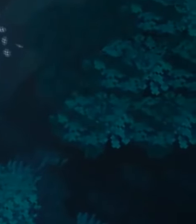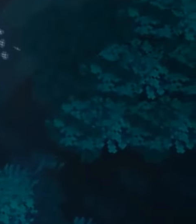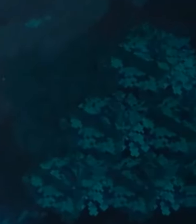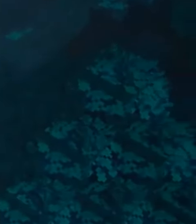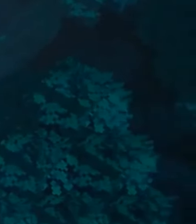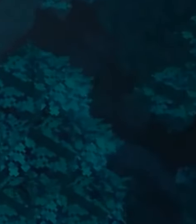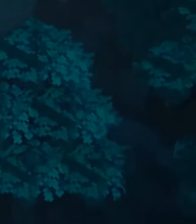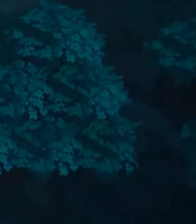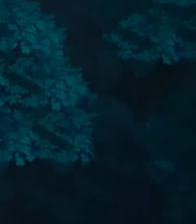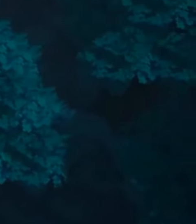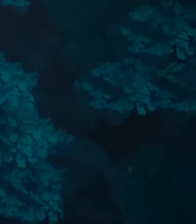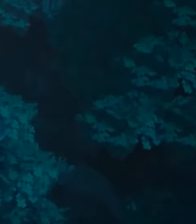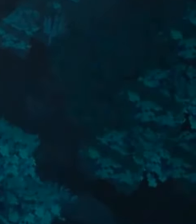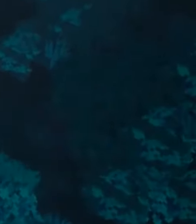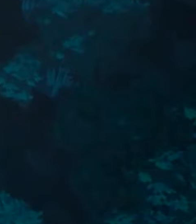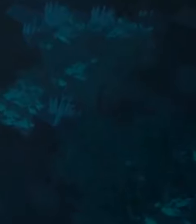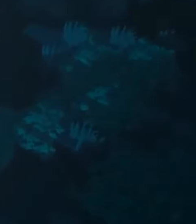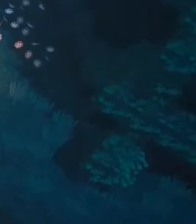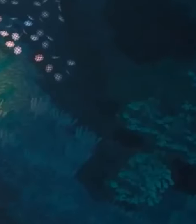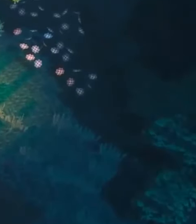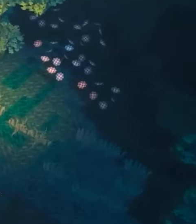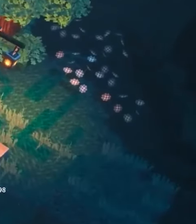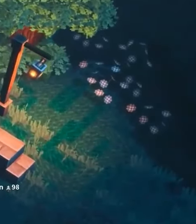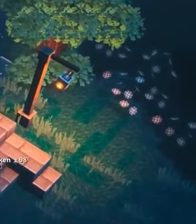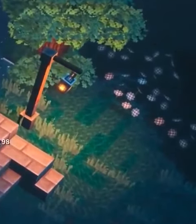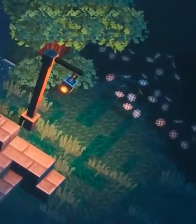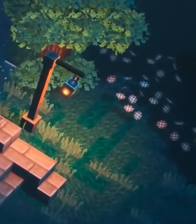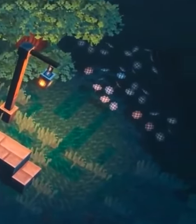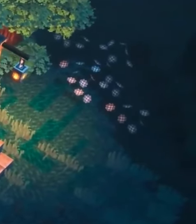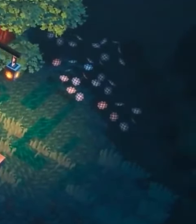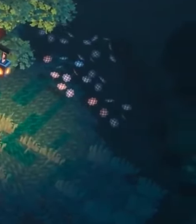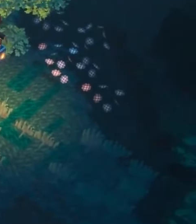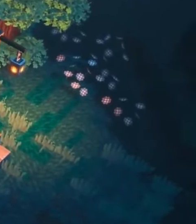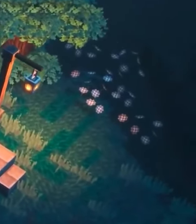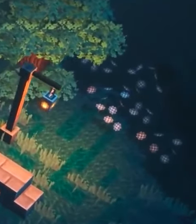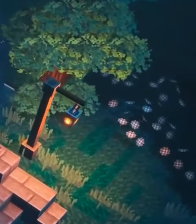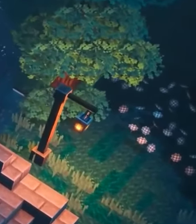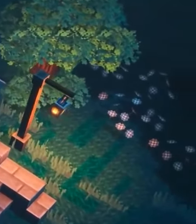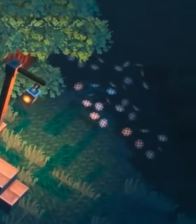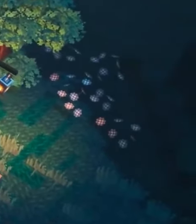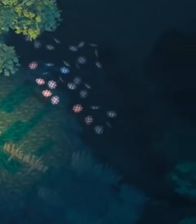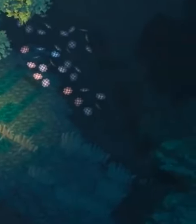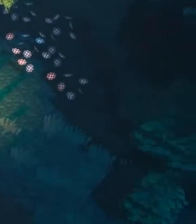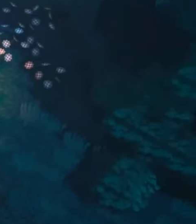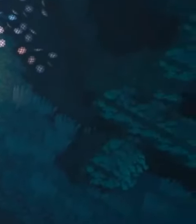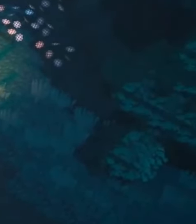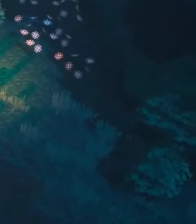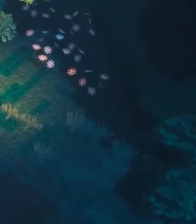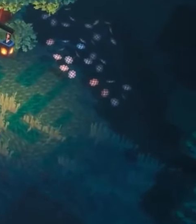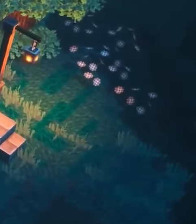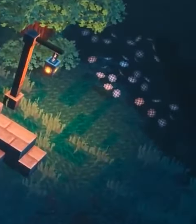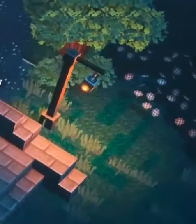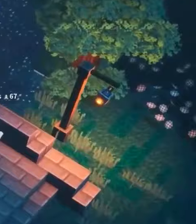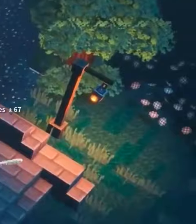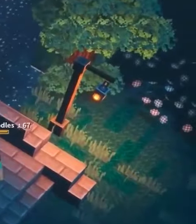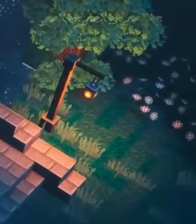WHAT DO I DO WITH IT? I DON'T KNOW WHAT TO DO WITH IT. OKAY. GIVE ME AN OPPORTUNITY.